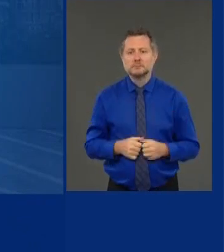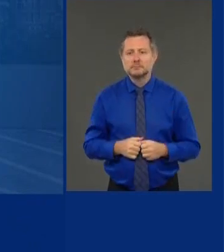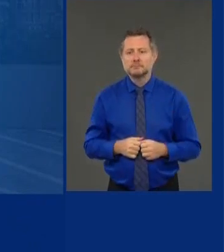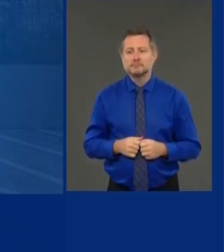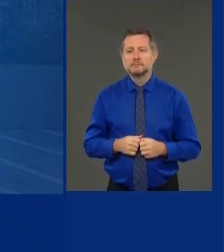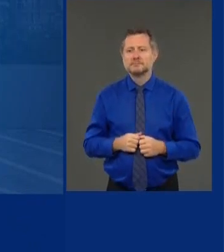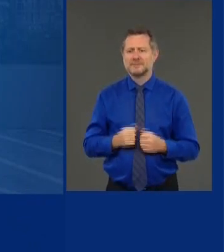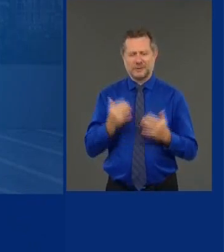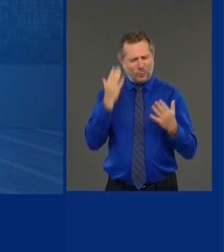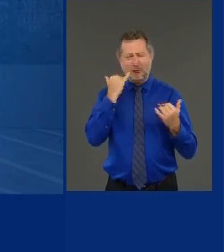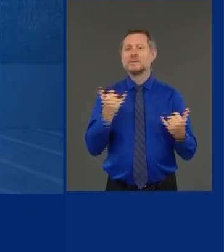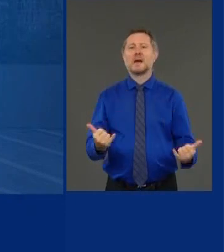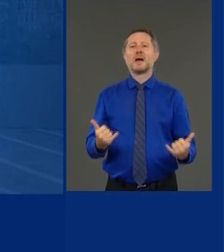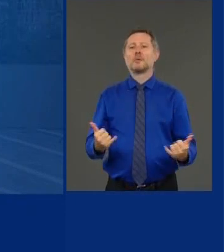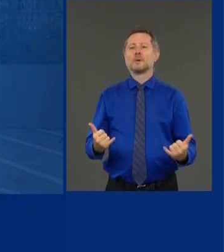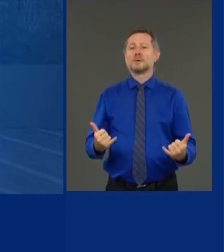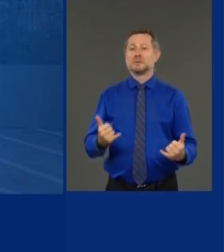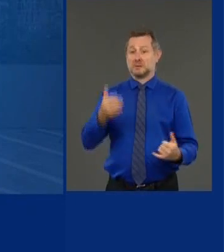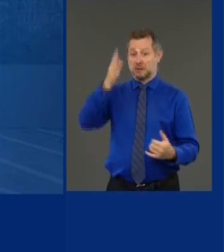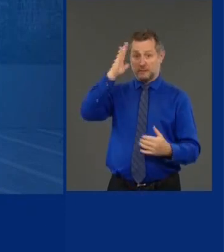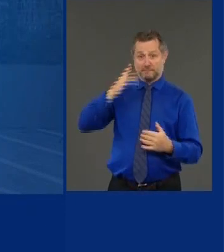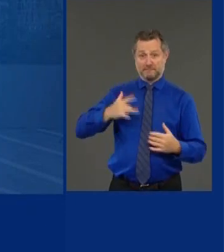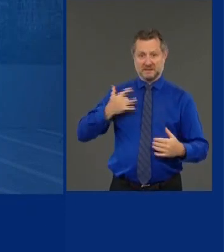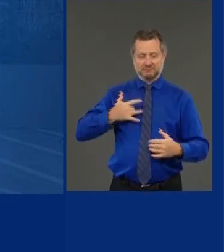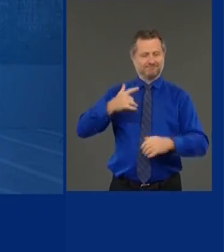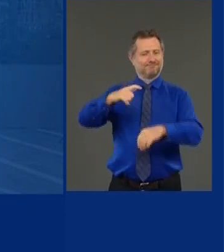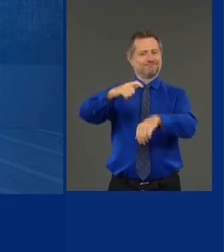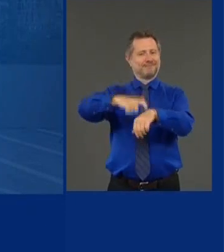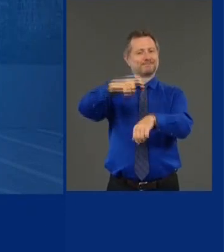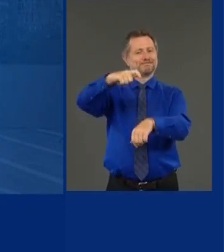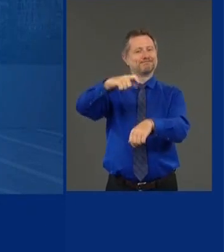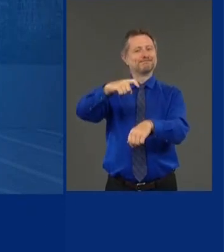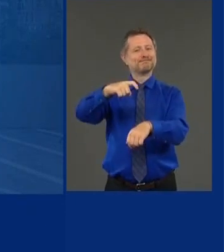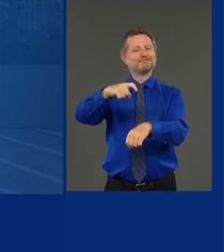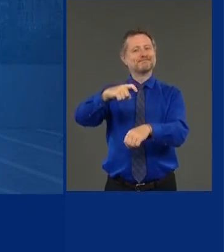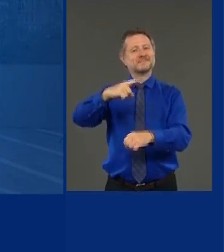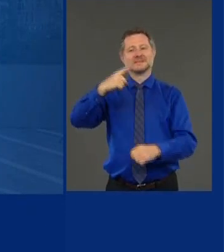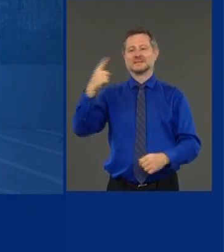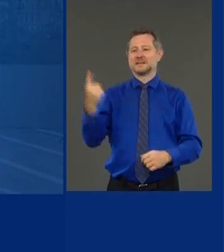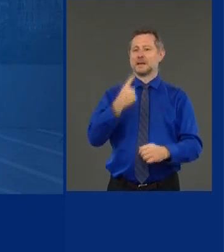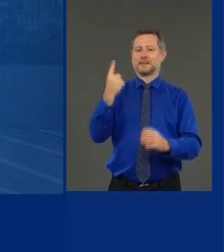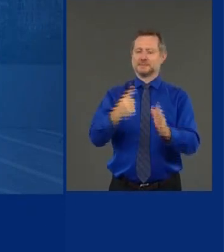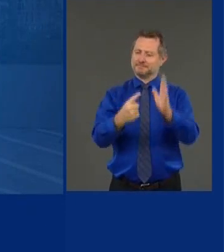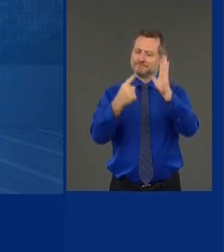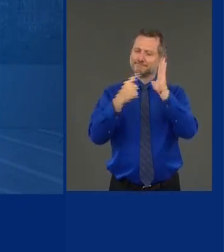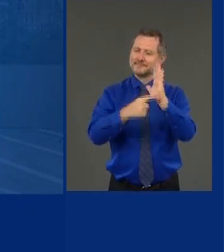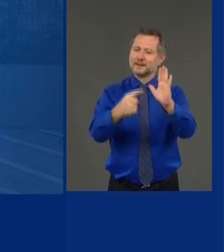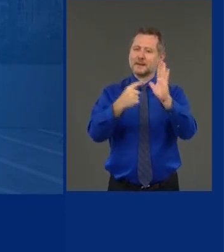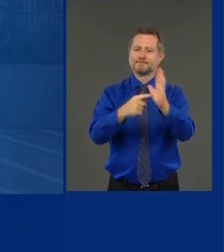THESE YEARS AFTER 9/11. WHY THIS MOMENT?